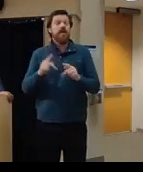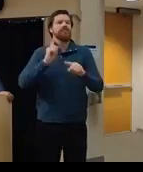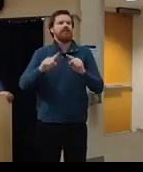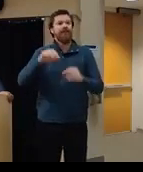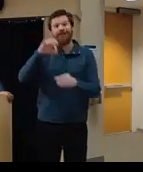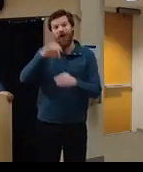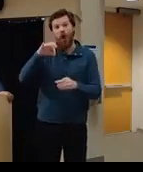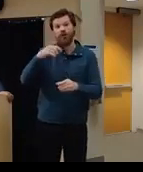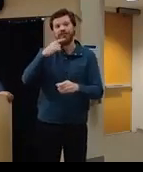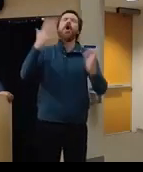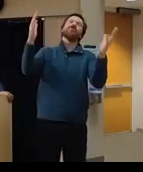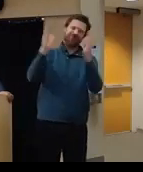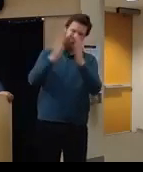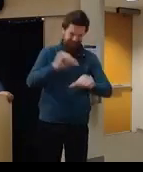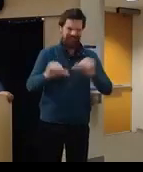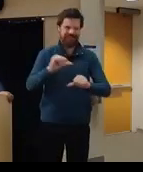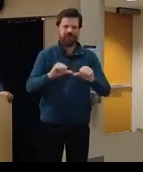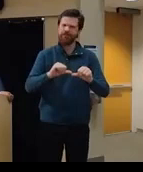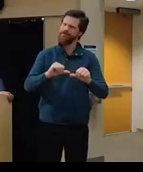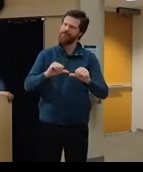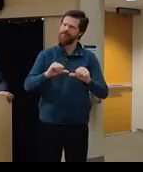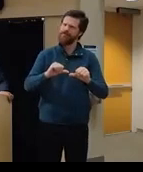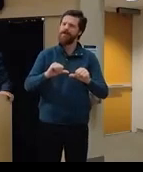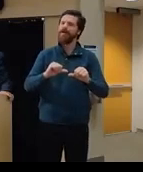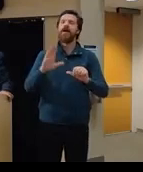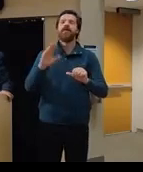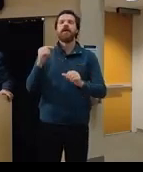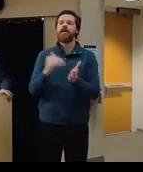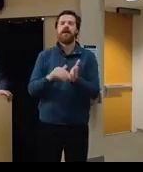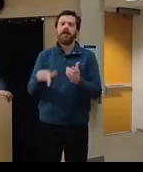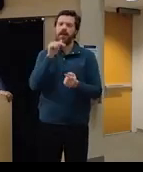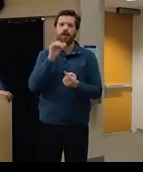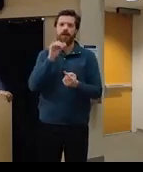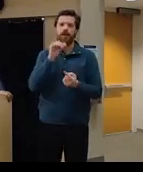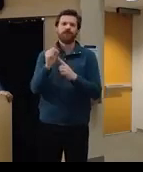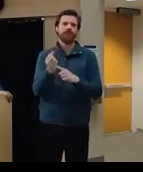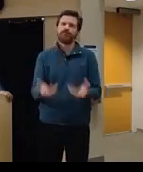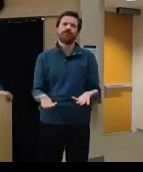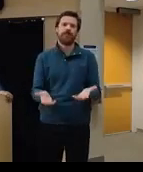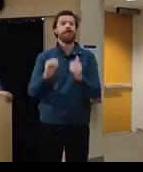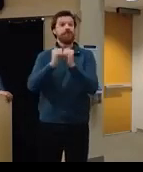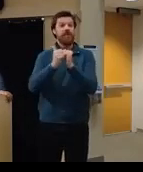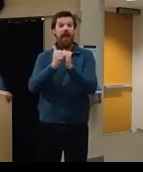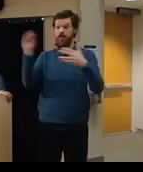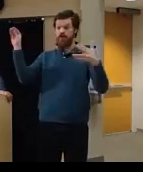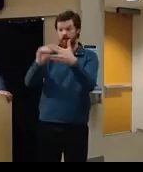something scientific right but this is not unique the way things get in and the way things get out